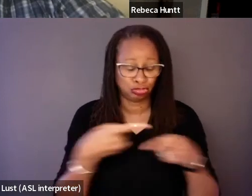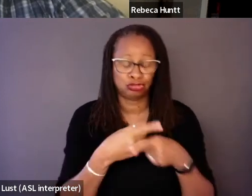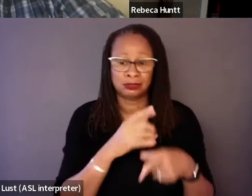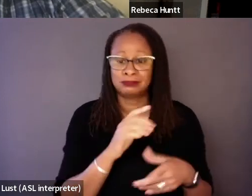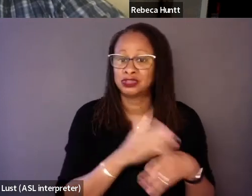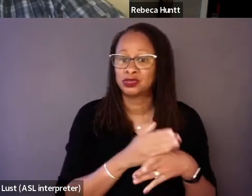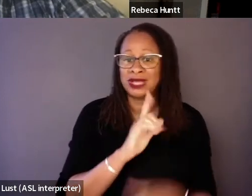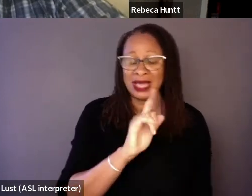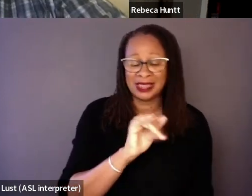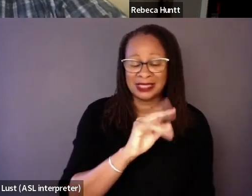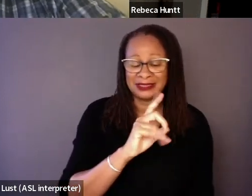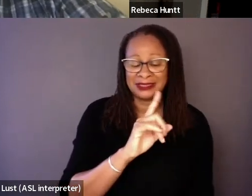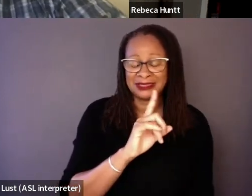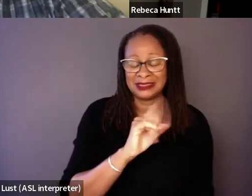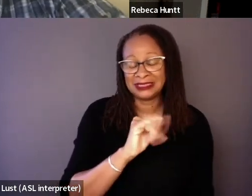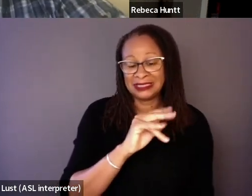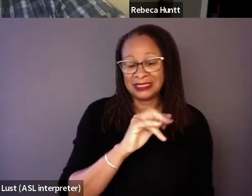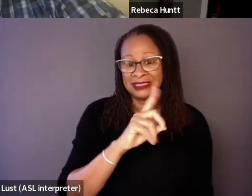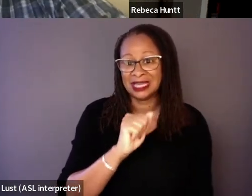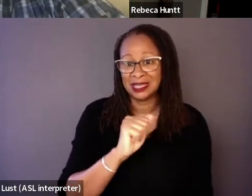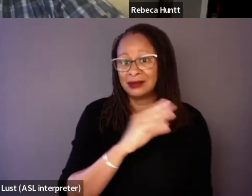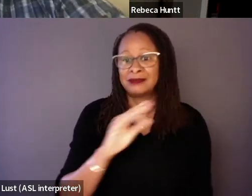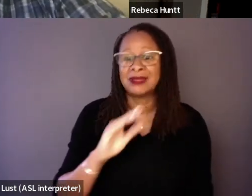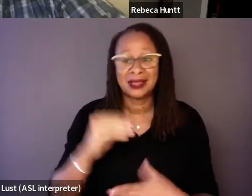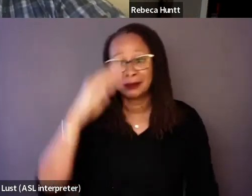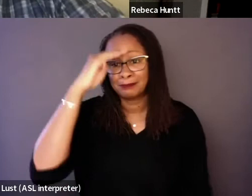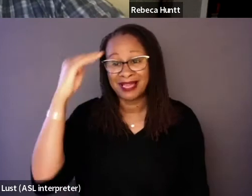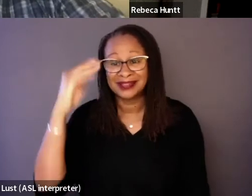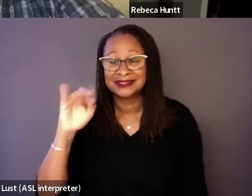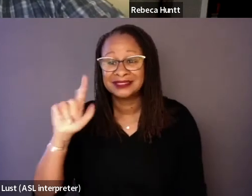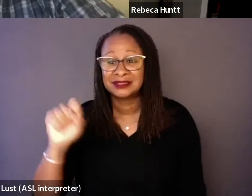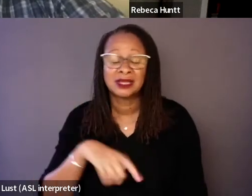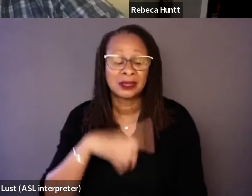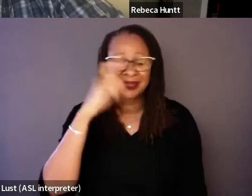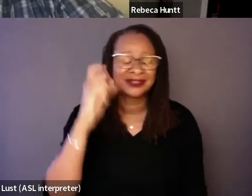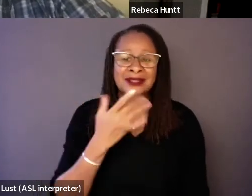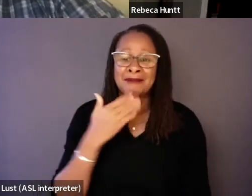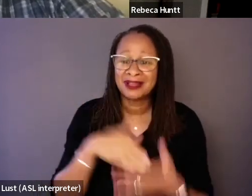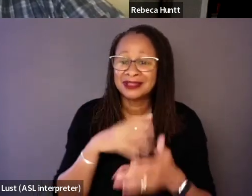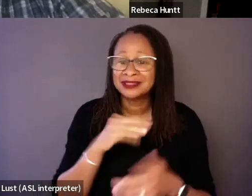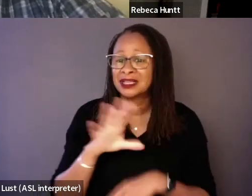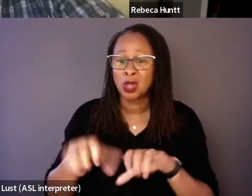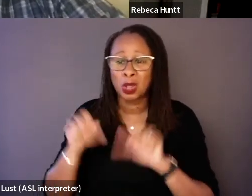Latinidad on Blackness because of, you know, the biases and the colonialism and the sort of notions